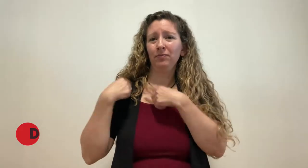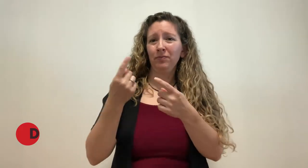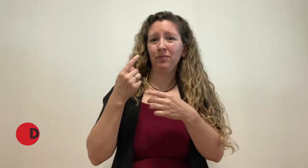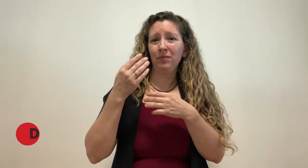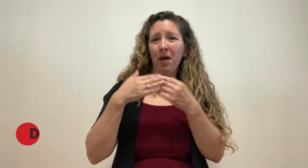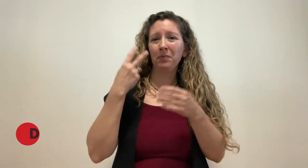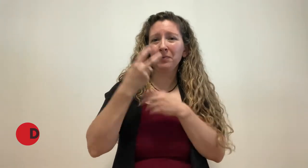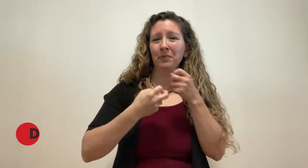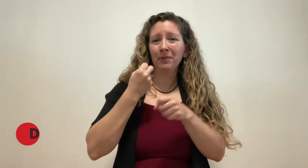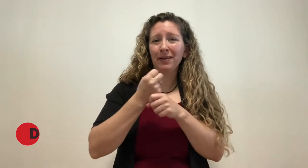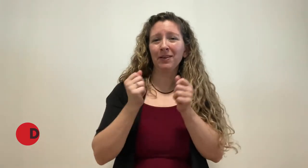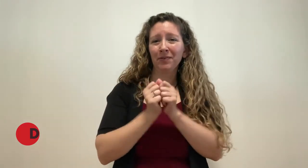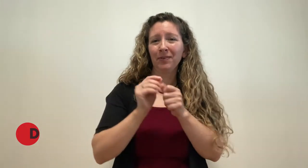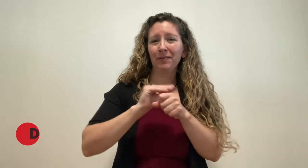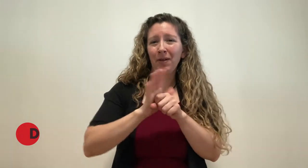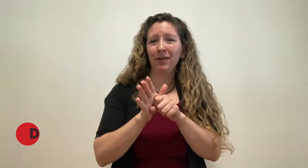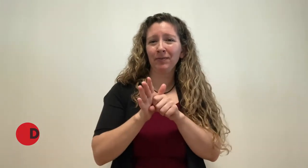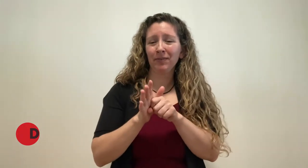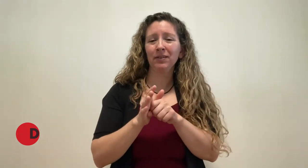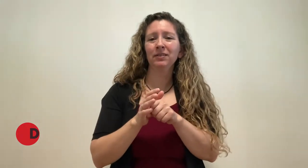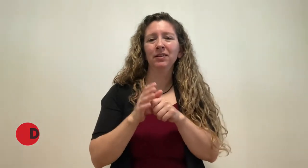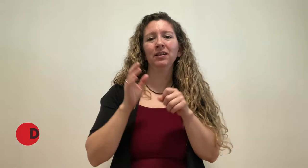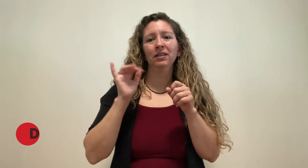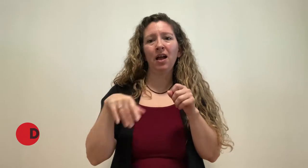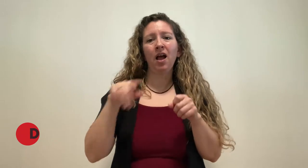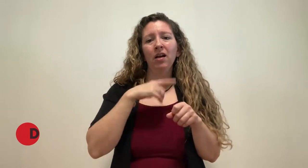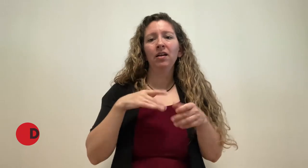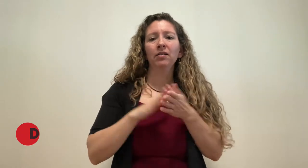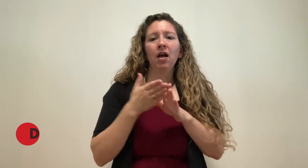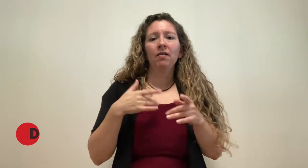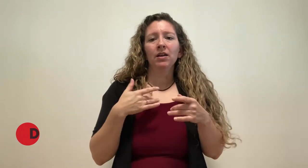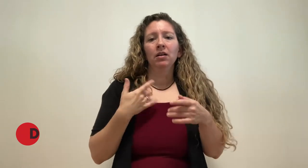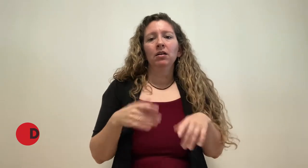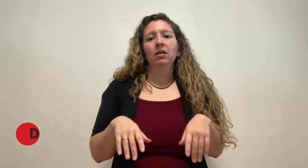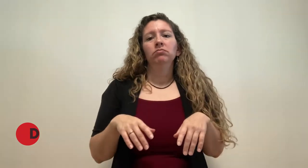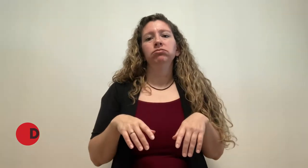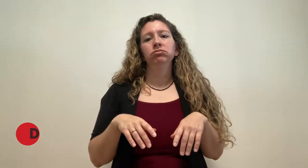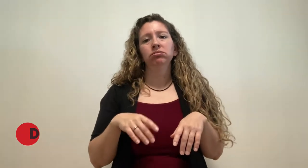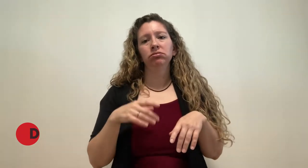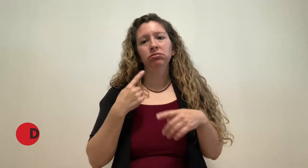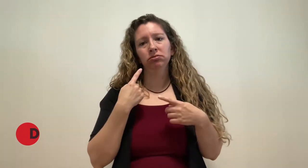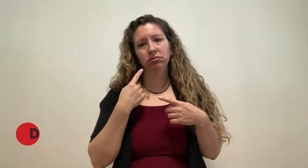It's now nearly two years of dealing with COVID.